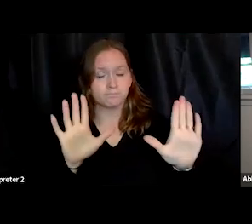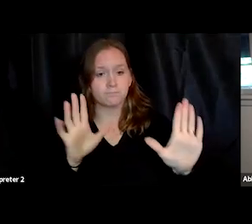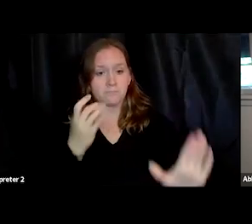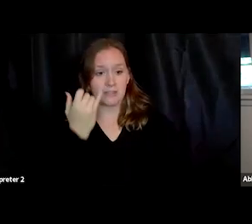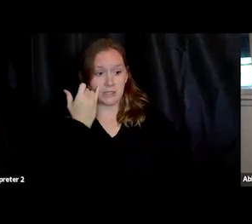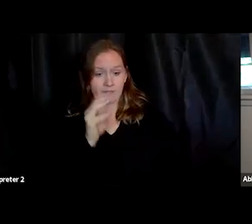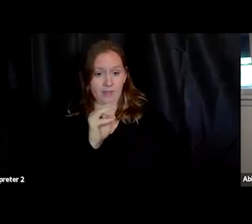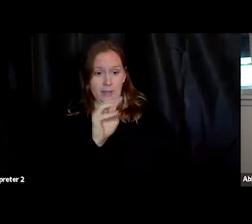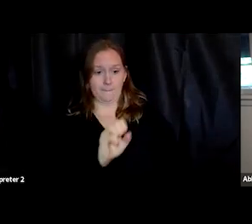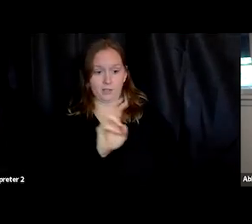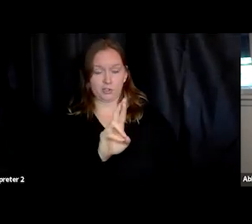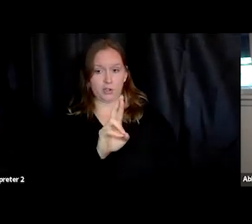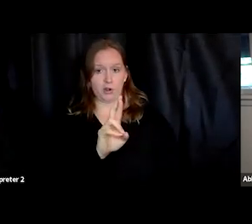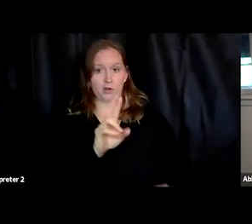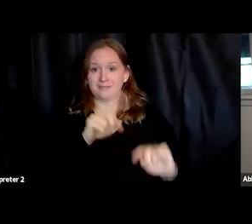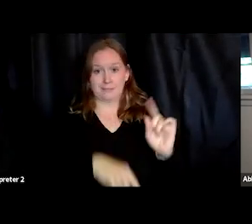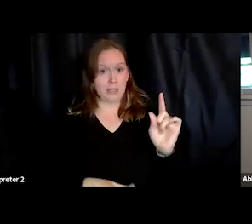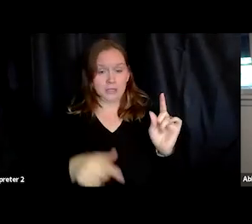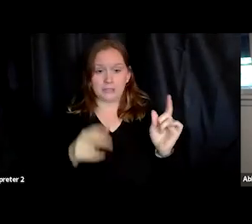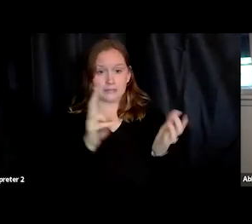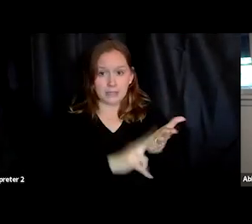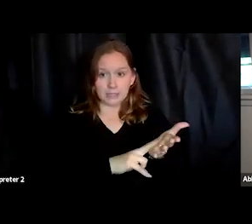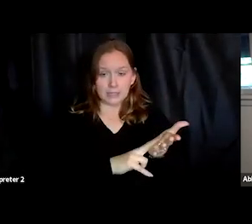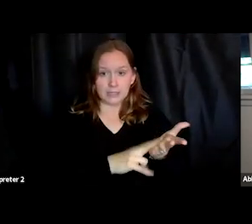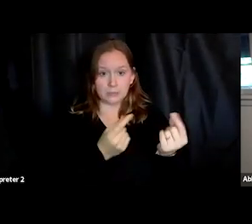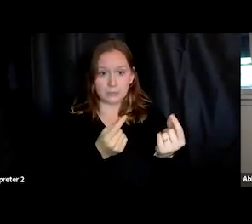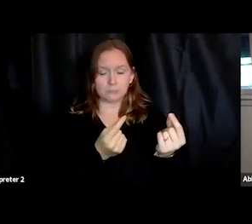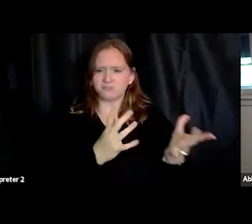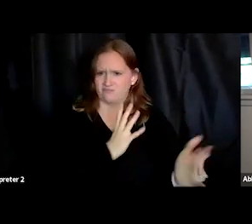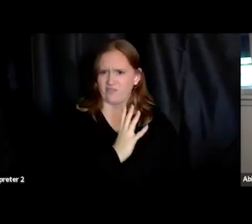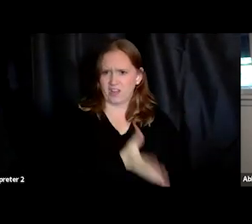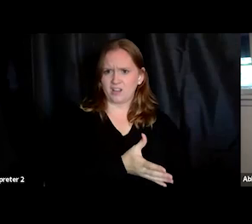that is still okay. And our hope is to have it signed.